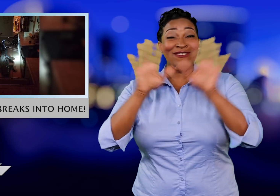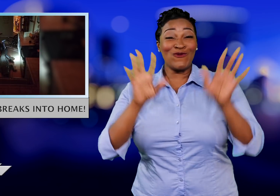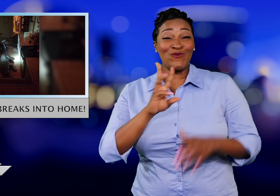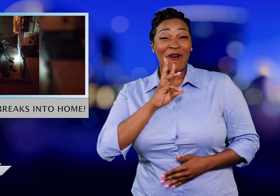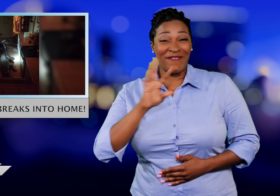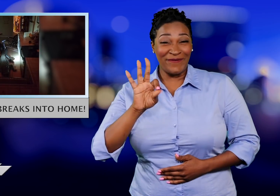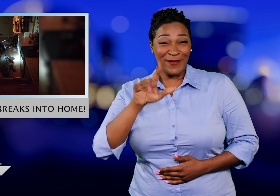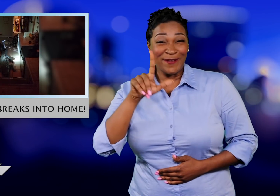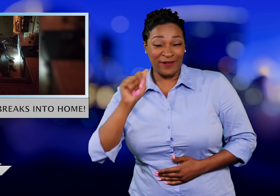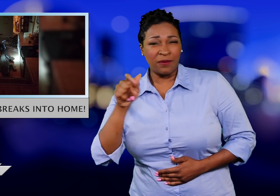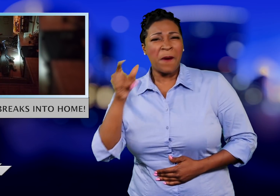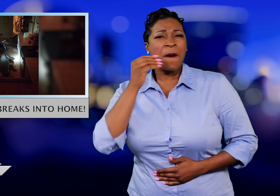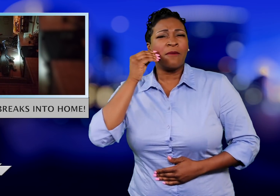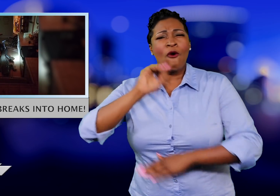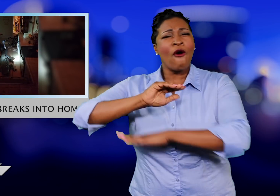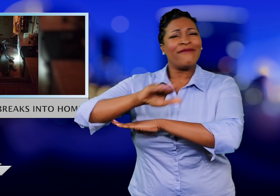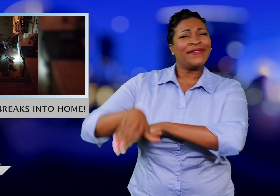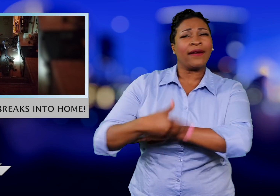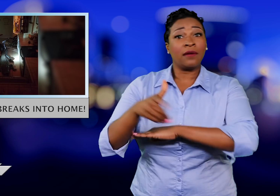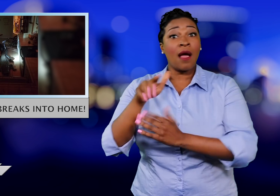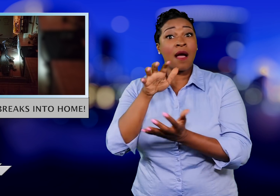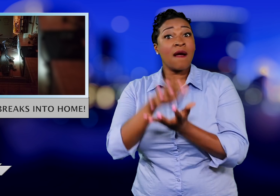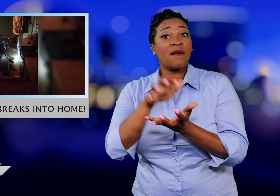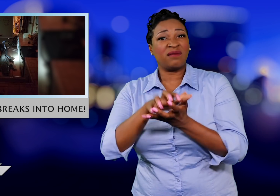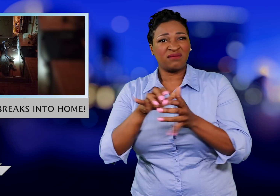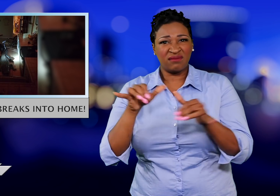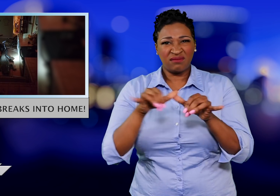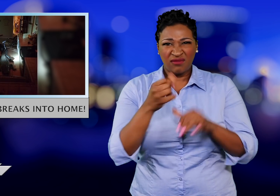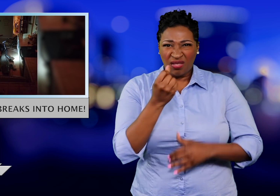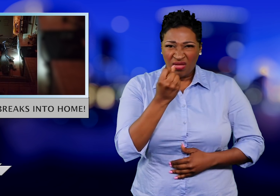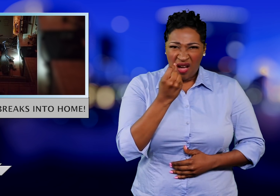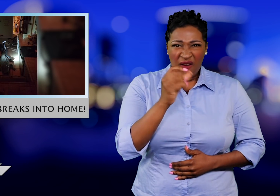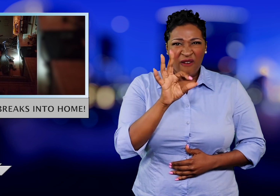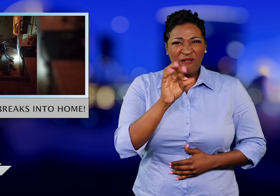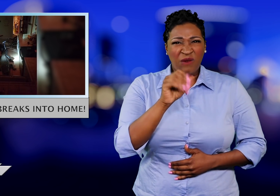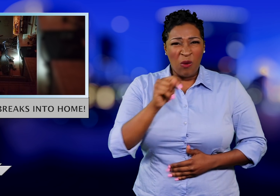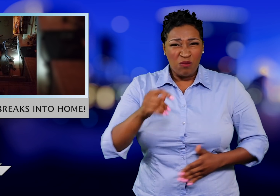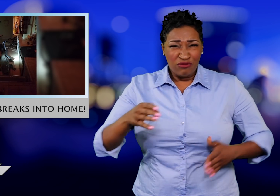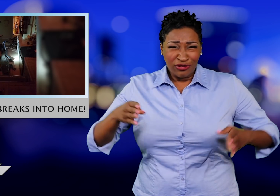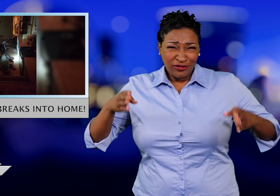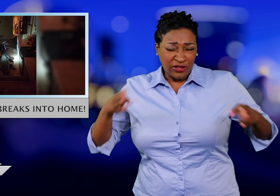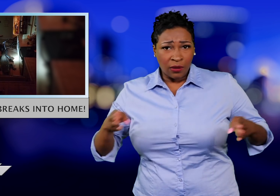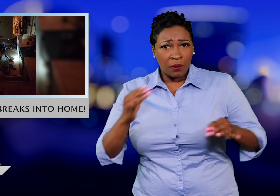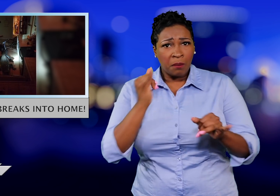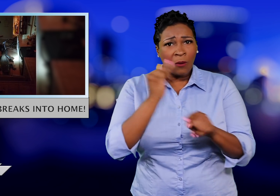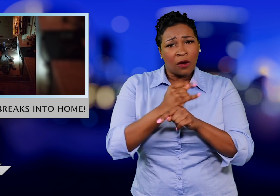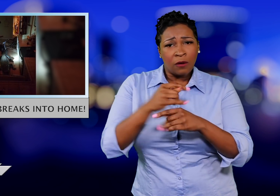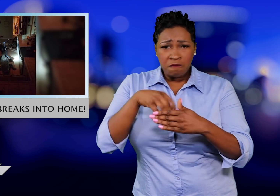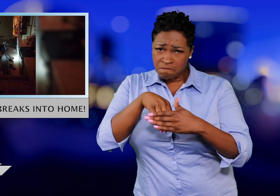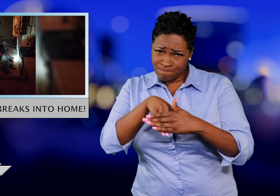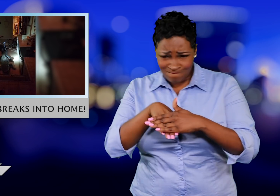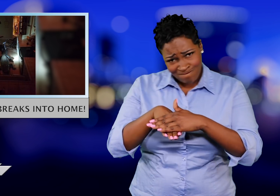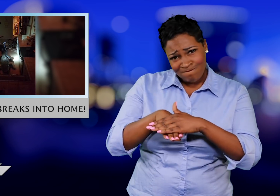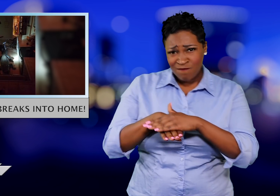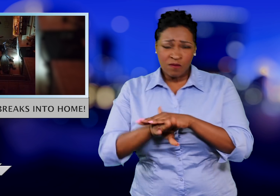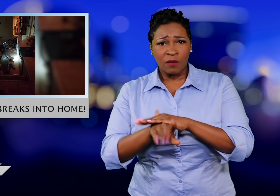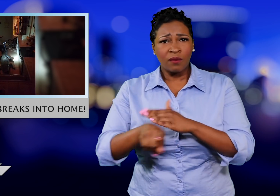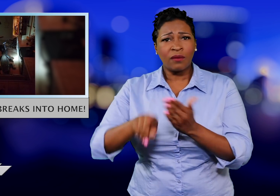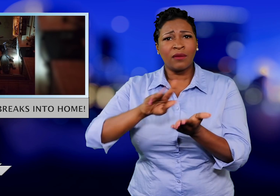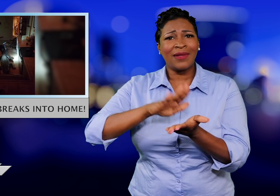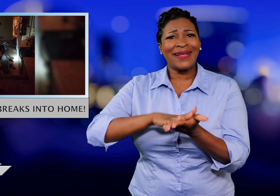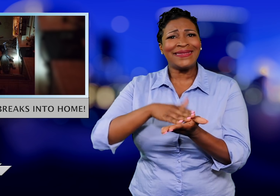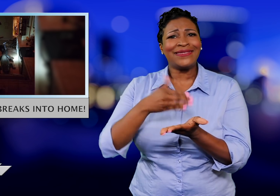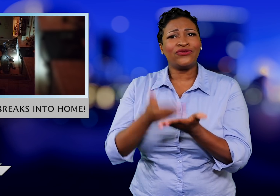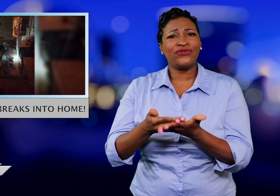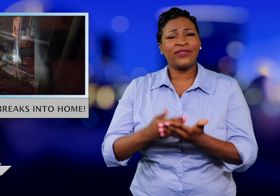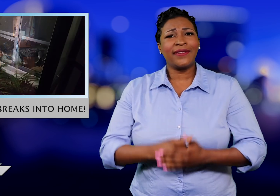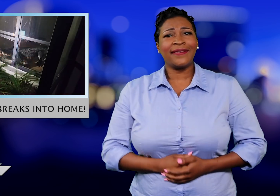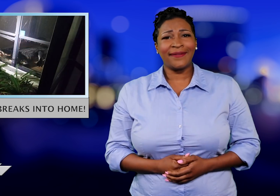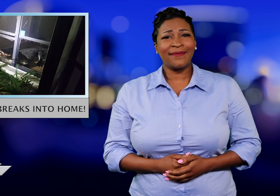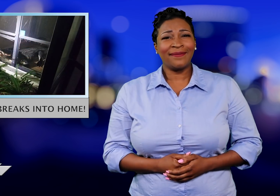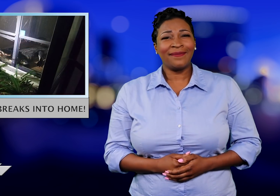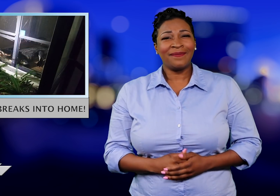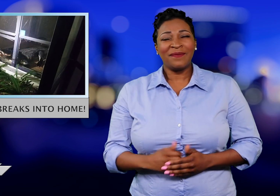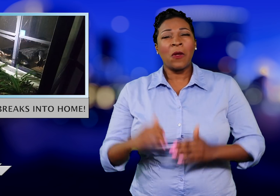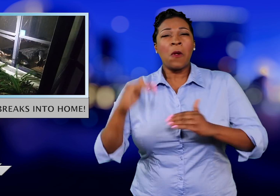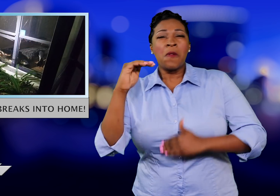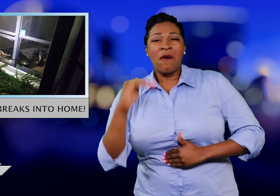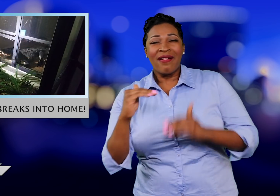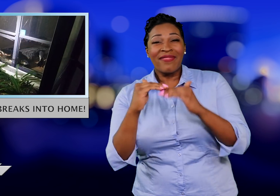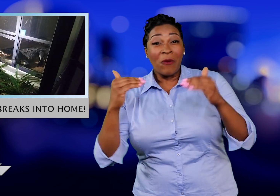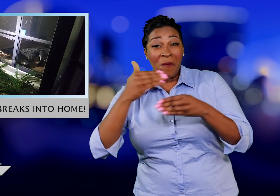An 11-foot long alligator made its way into the kitchen of a Clearwater, Florida home overnight.